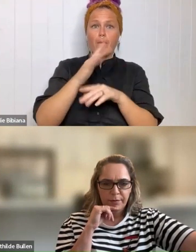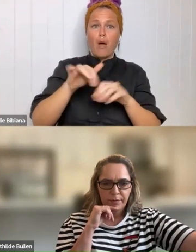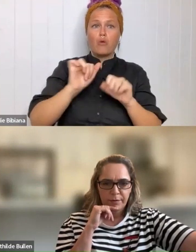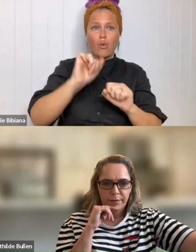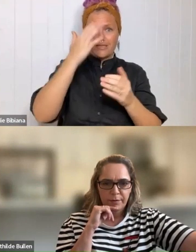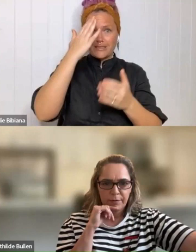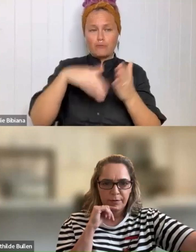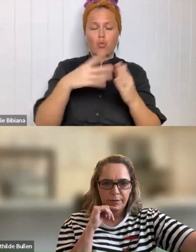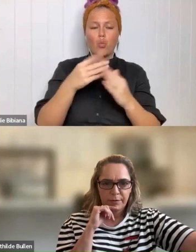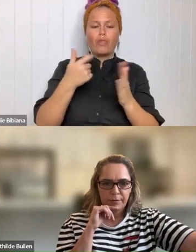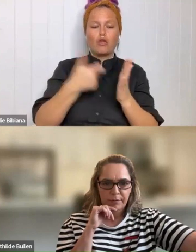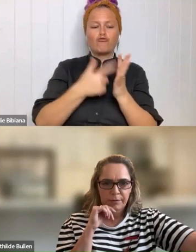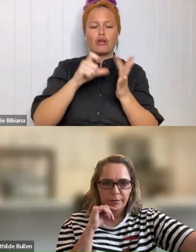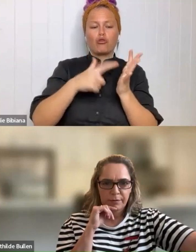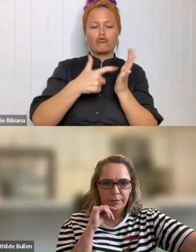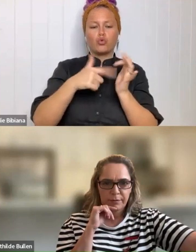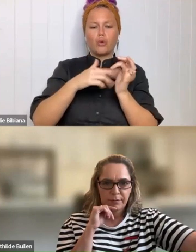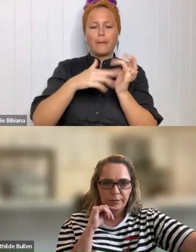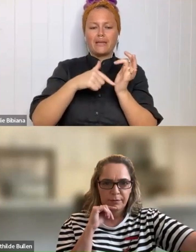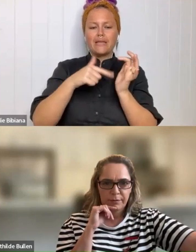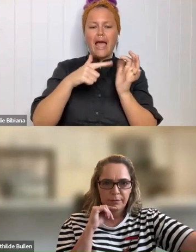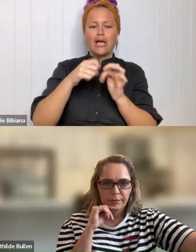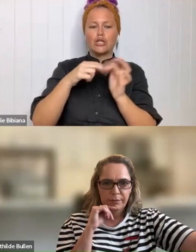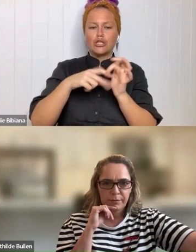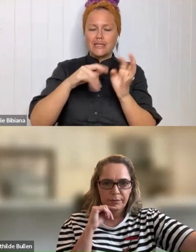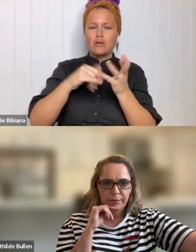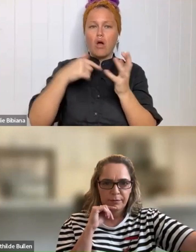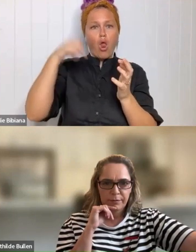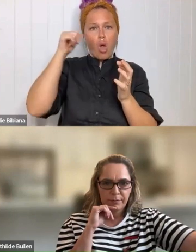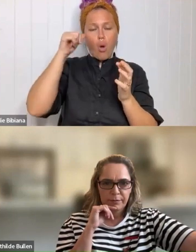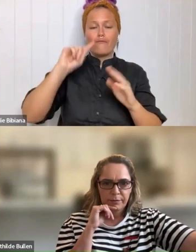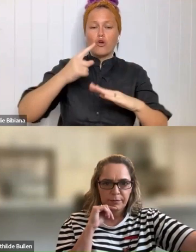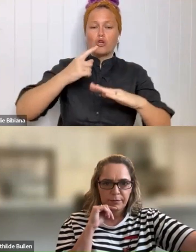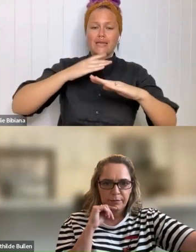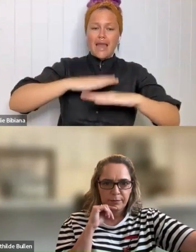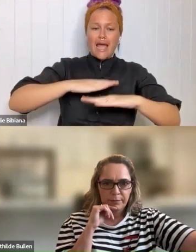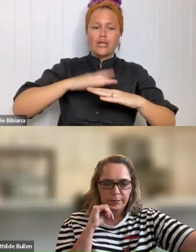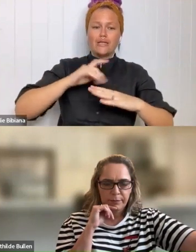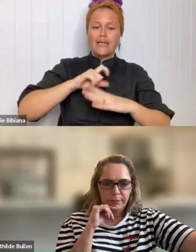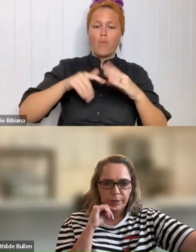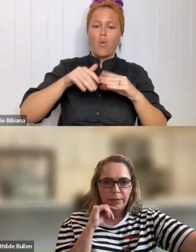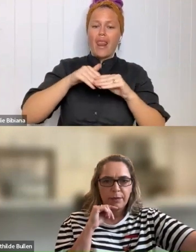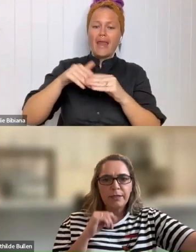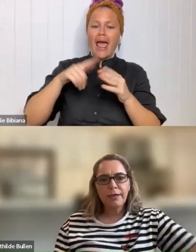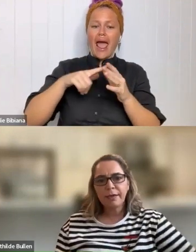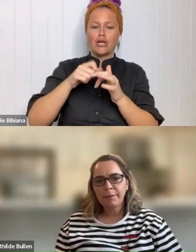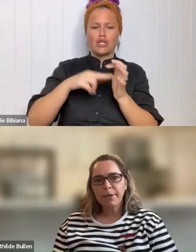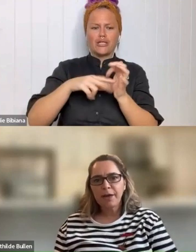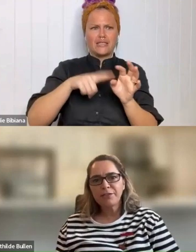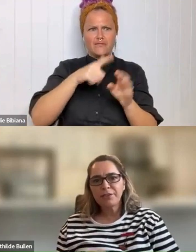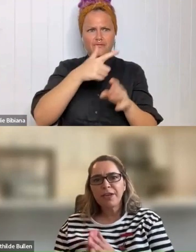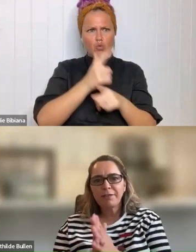that First Nations lead and run recruitment agencies are something that you mentioned clo? Yeah, but I do have a